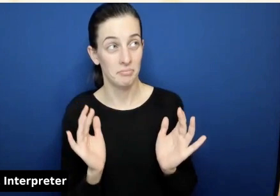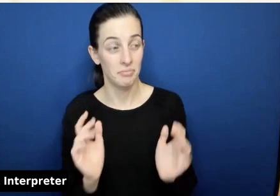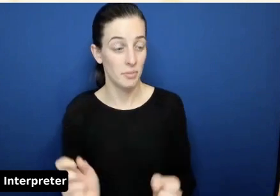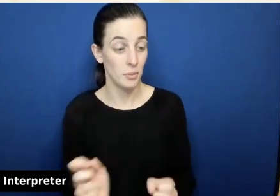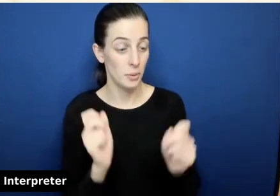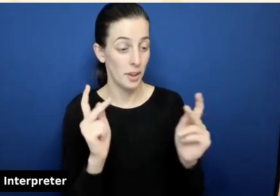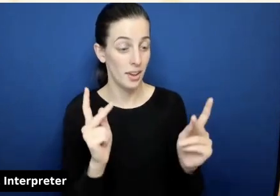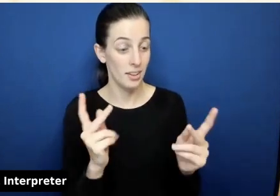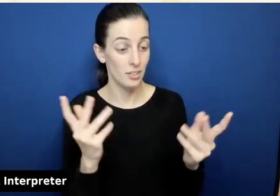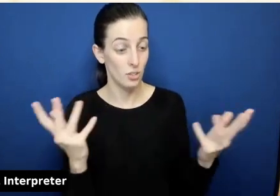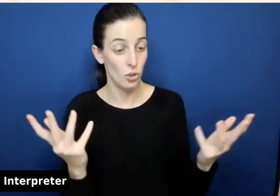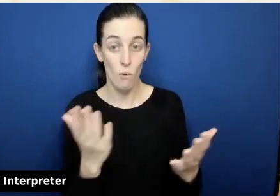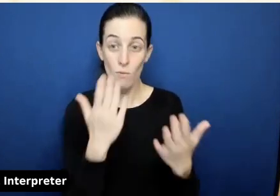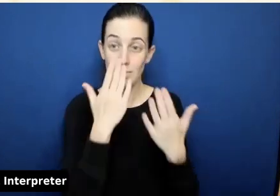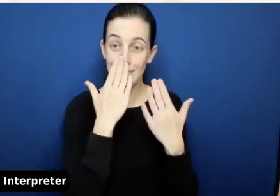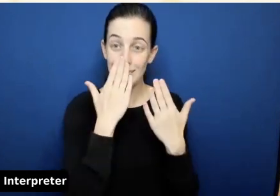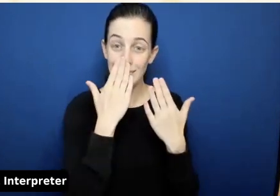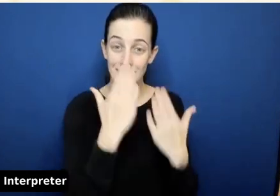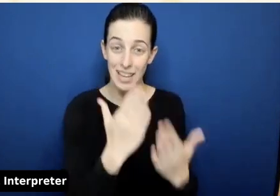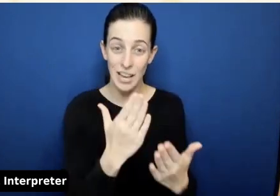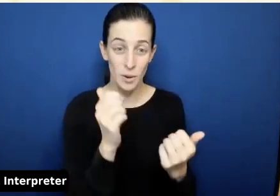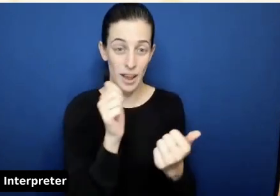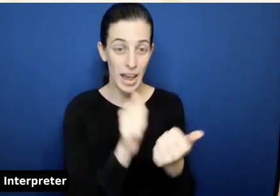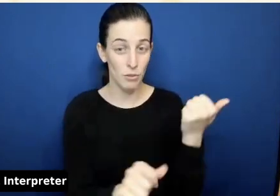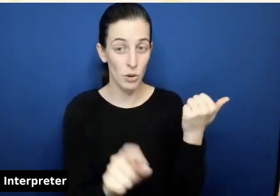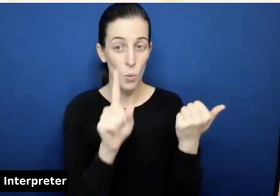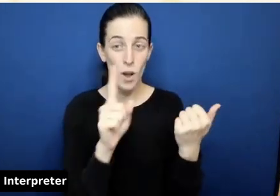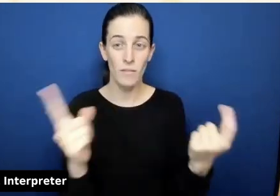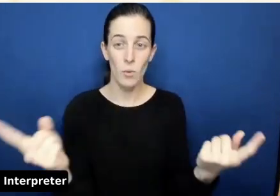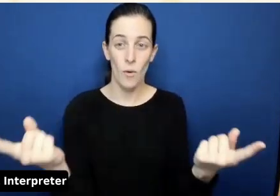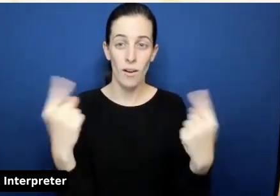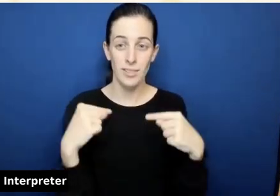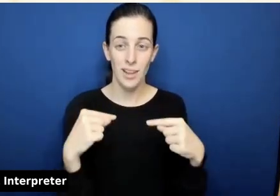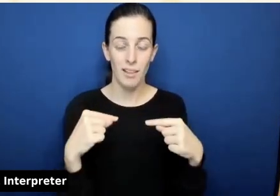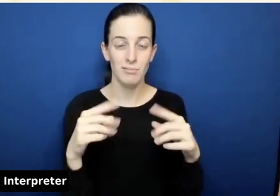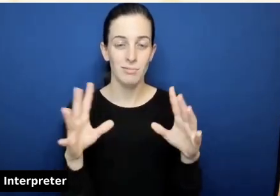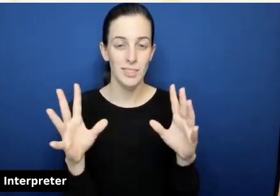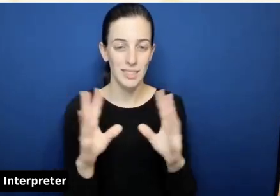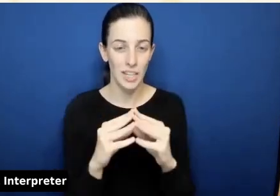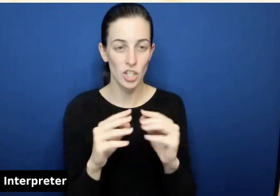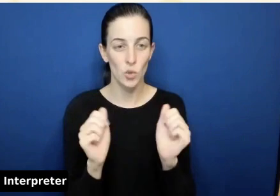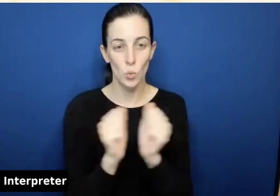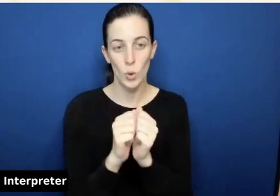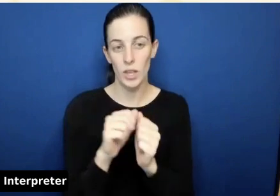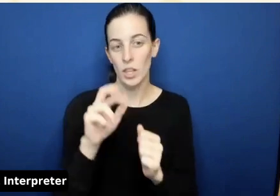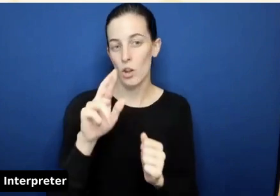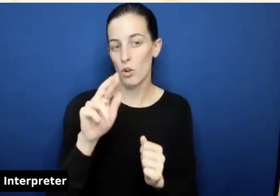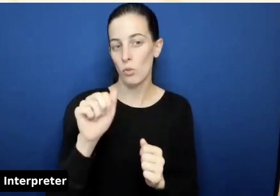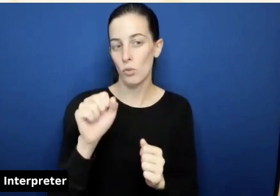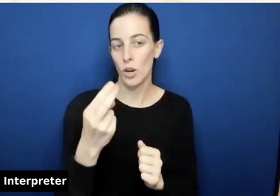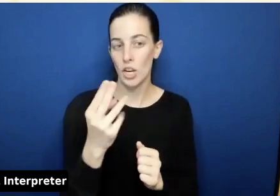Thank you everyone for attending this session with Rashmi. You can continue the conversation in the chat